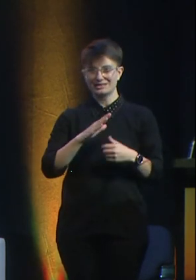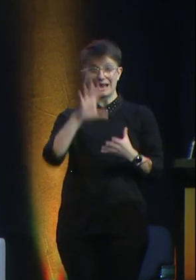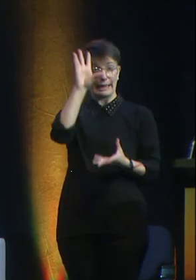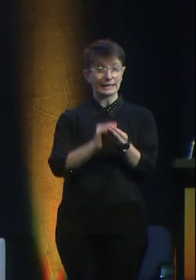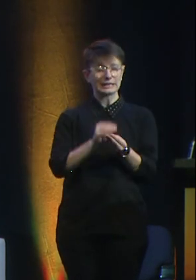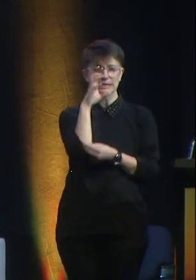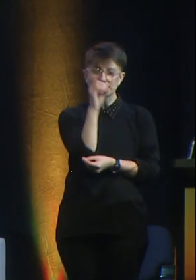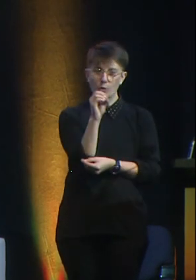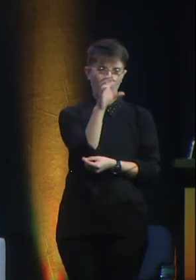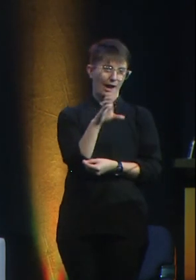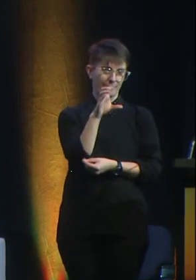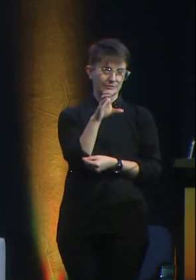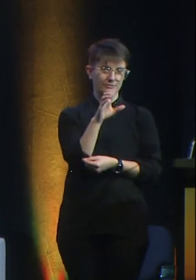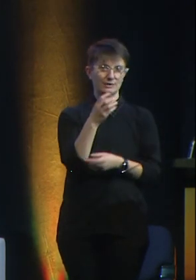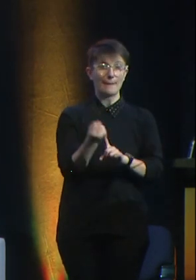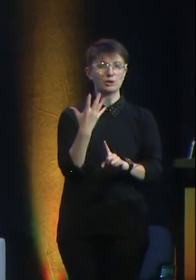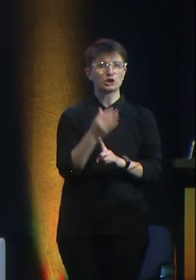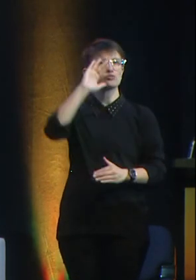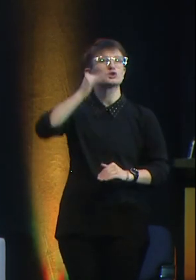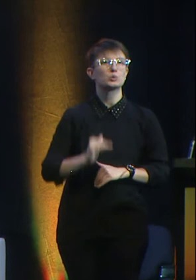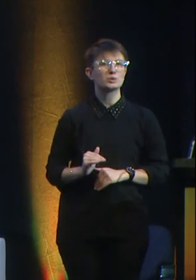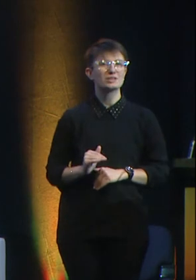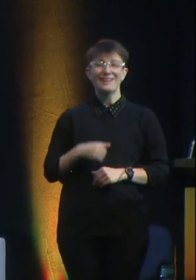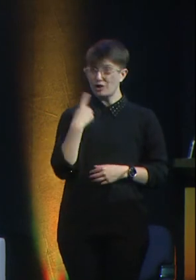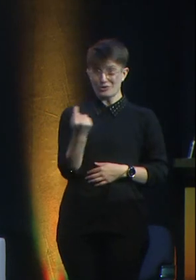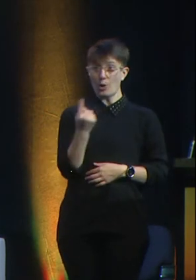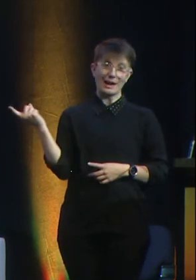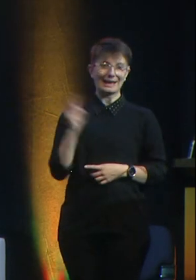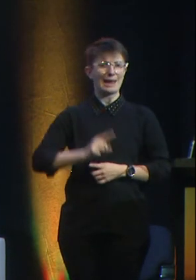there was nobody that came to a workshop that thought any differently. But how are we going